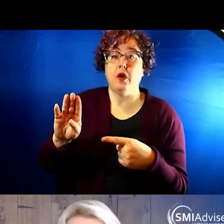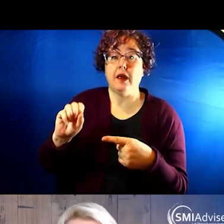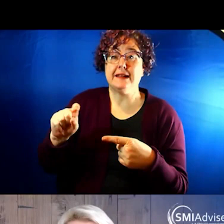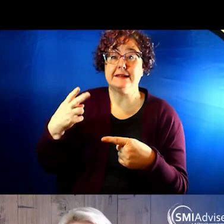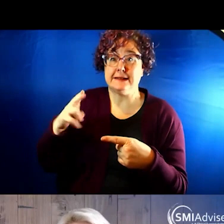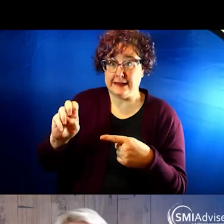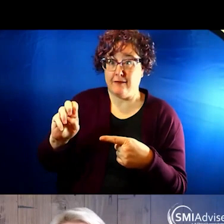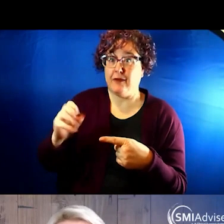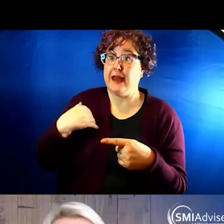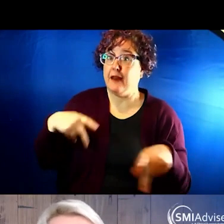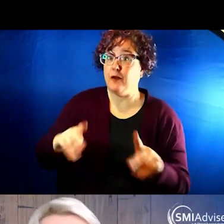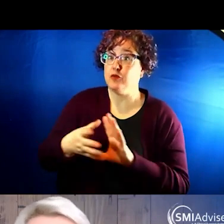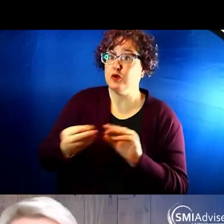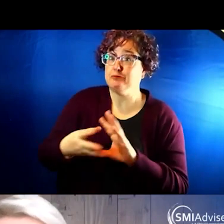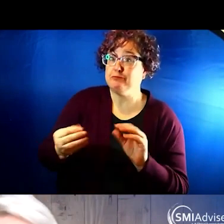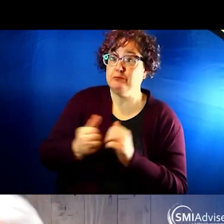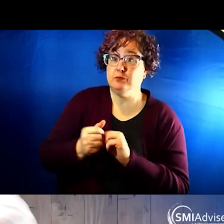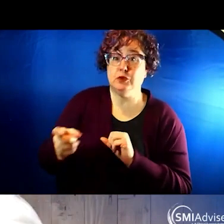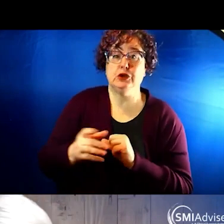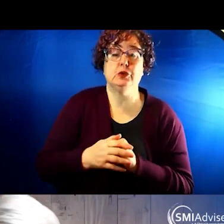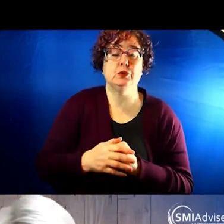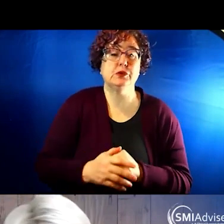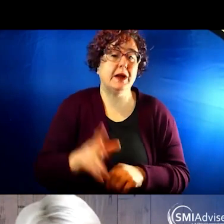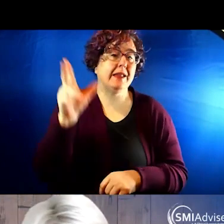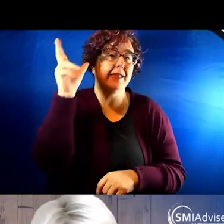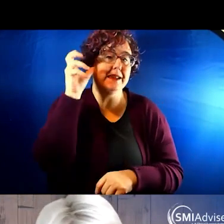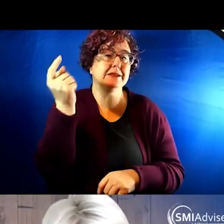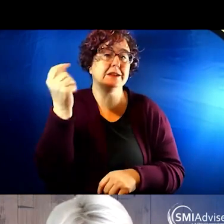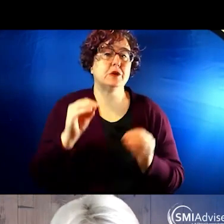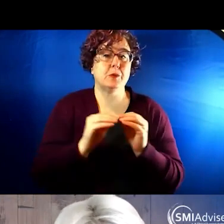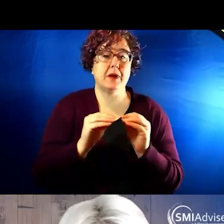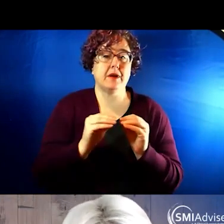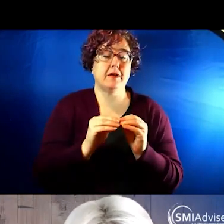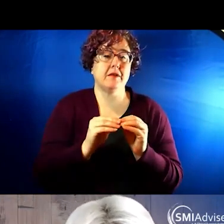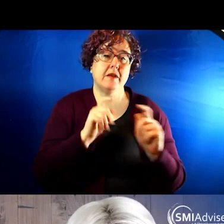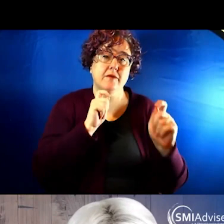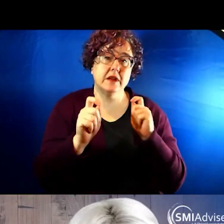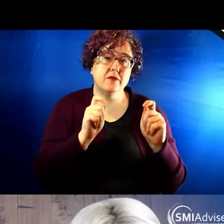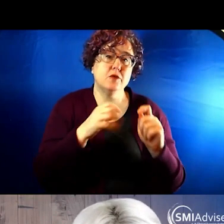I WAS ABLE TO LISTEN TO YOUR INTERVIEW AND I WAS THE WONDERING IF